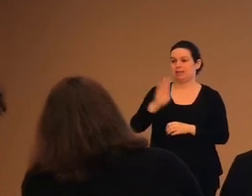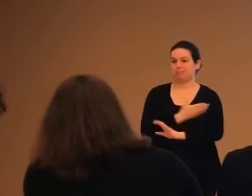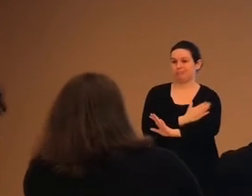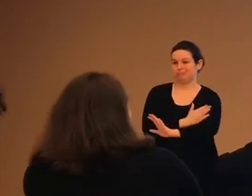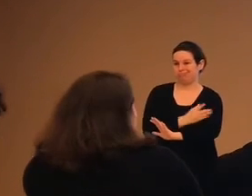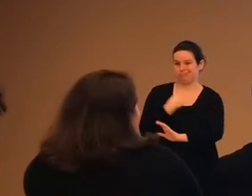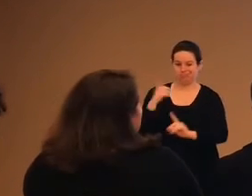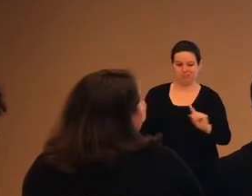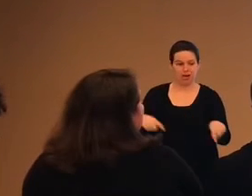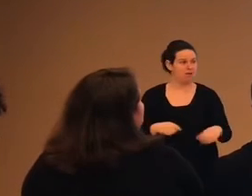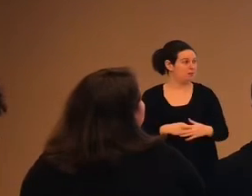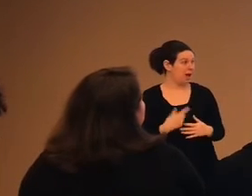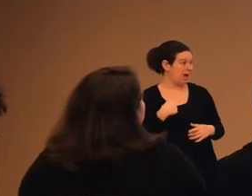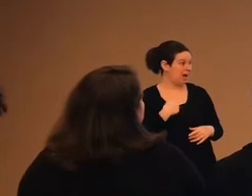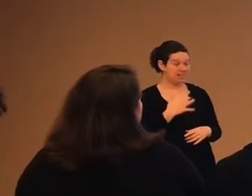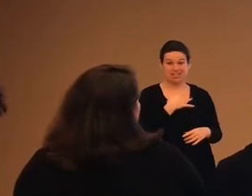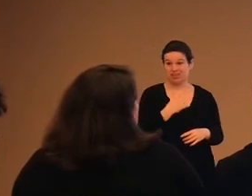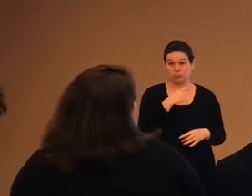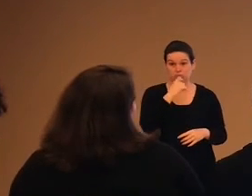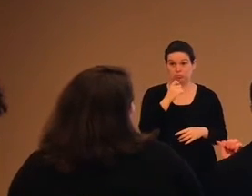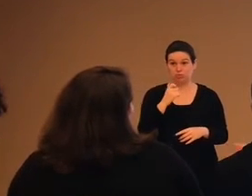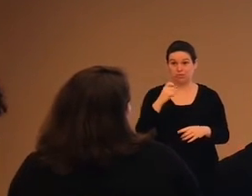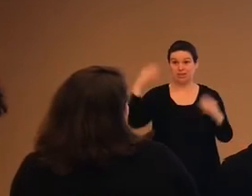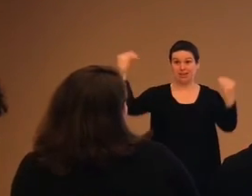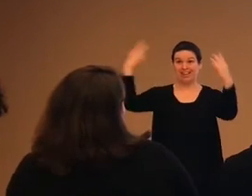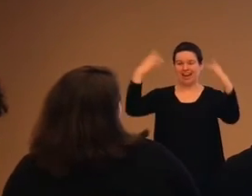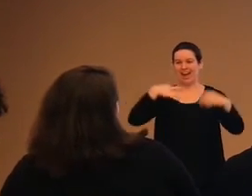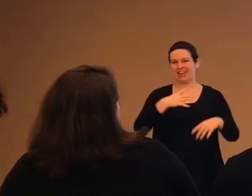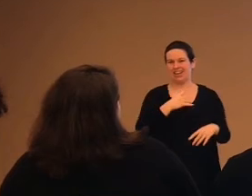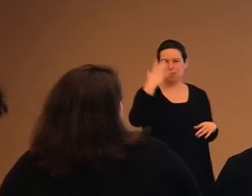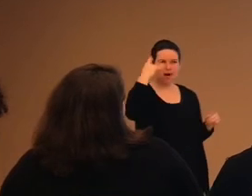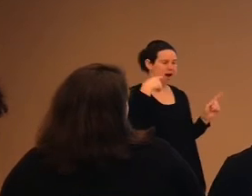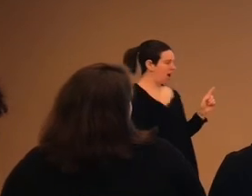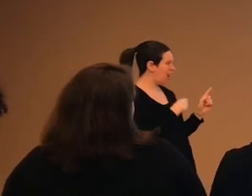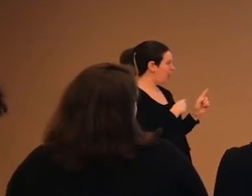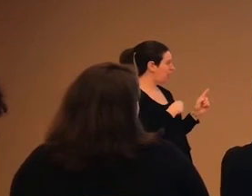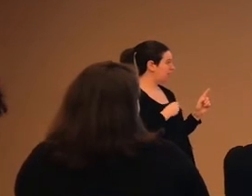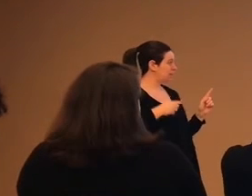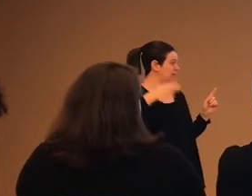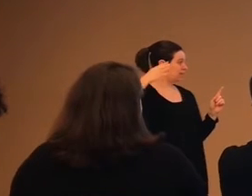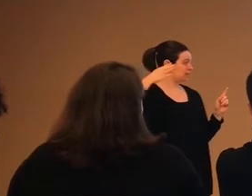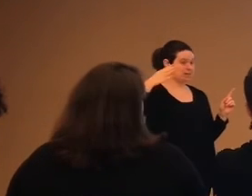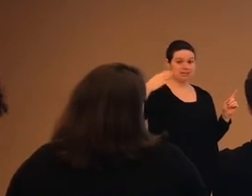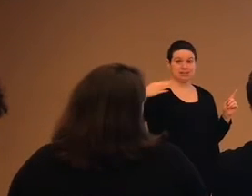I'm not usually under stage lights. I like this picture because the foreground show is from the back ranger